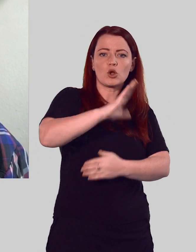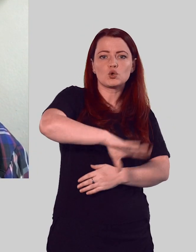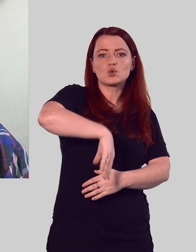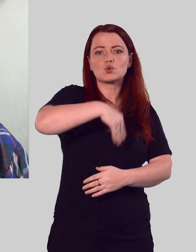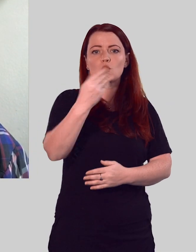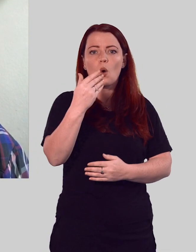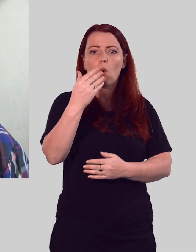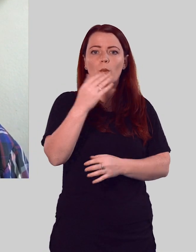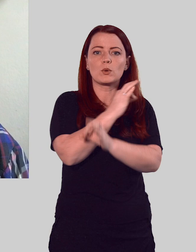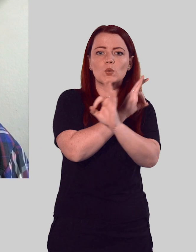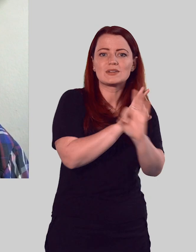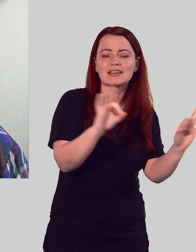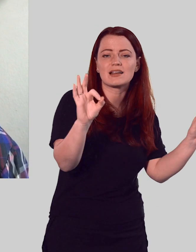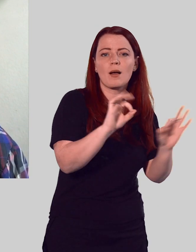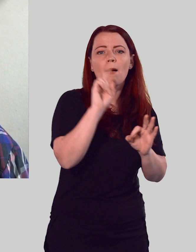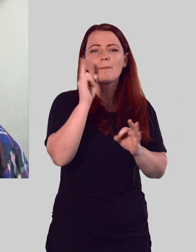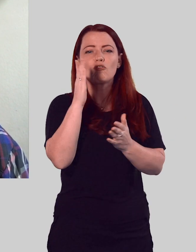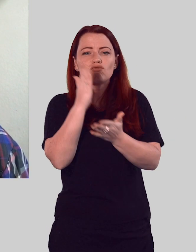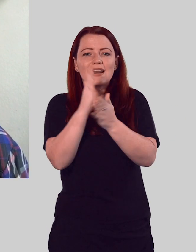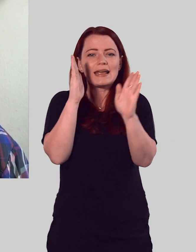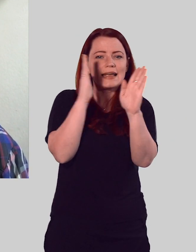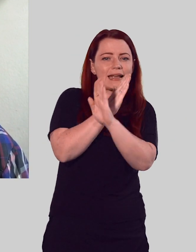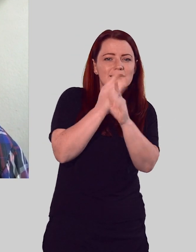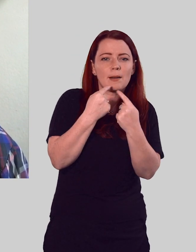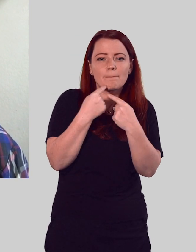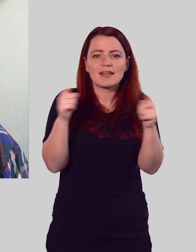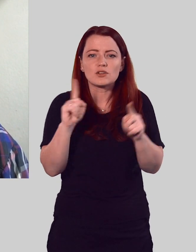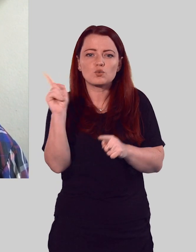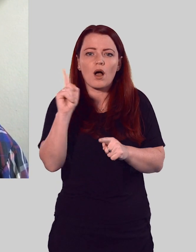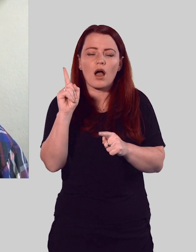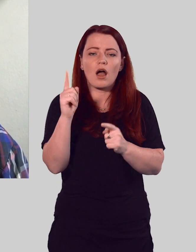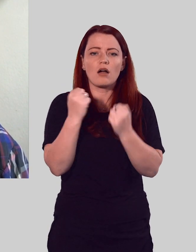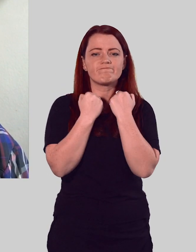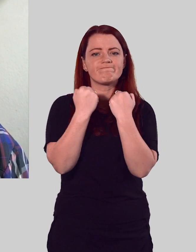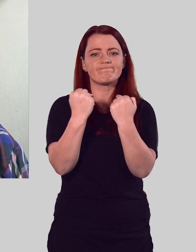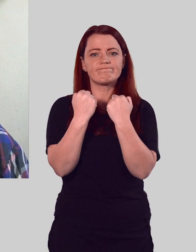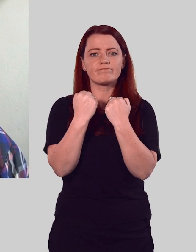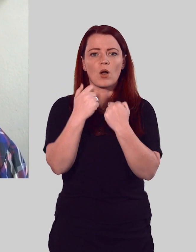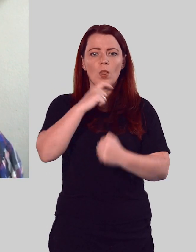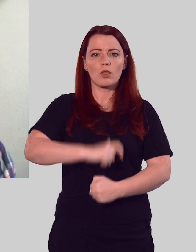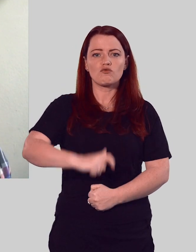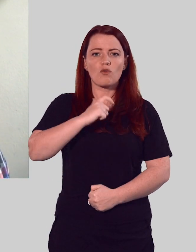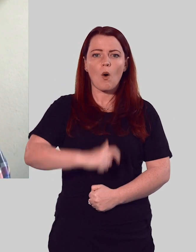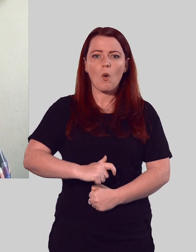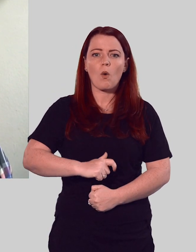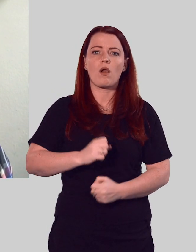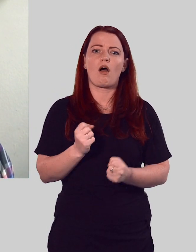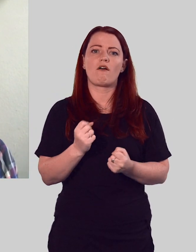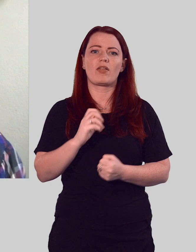the presenter gave you was a reflection on the role of Empire and the systemic racism of the British State.